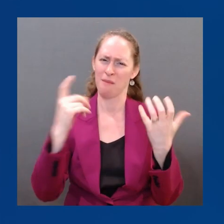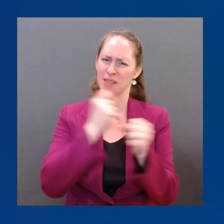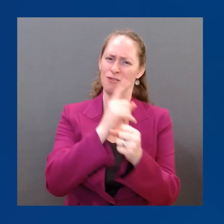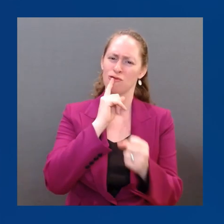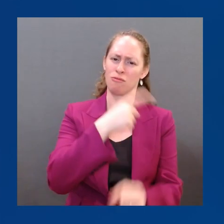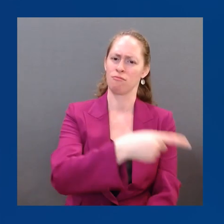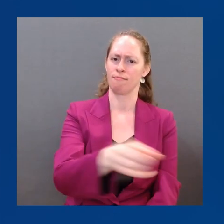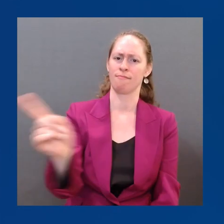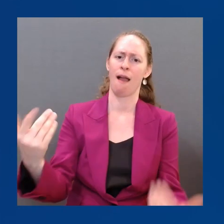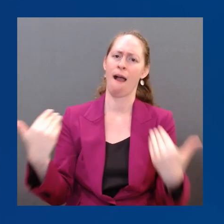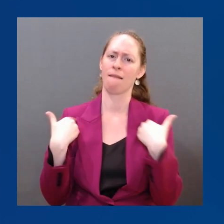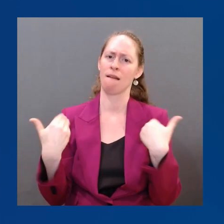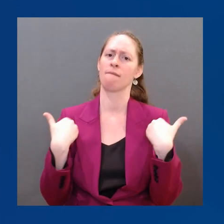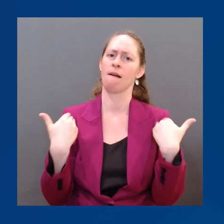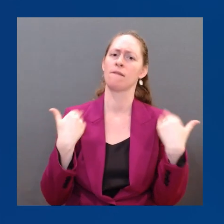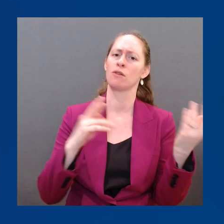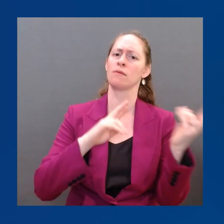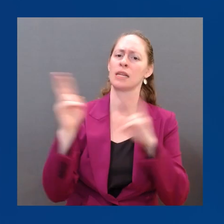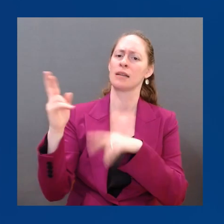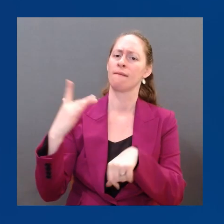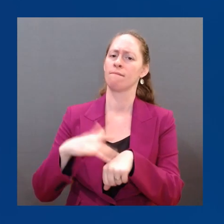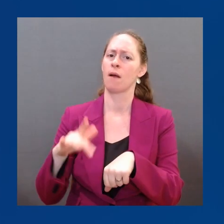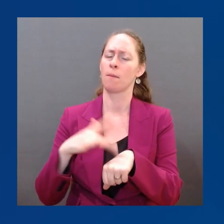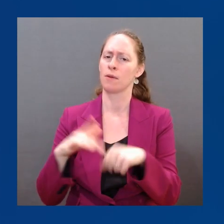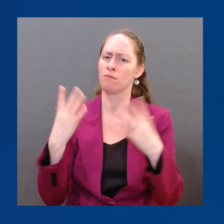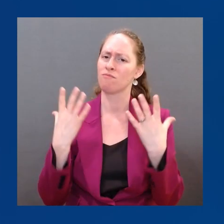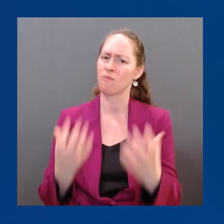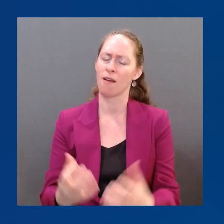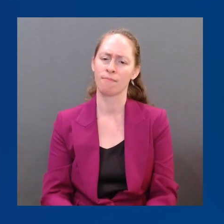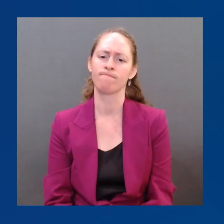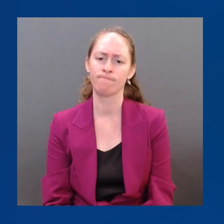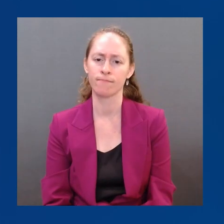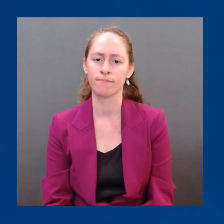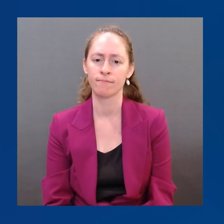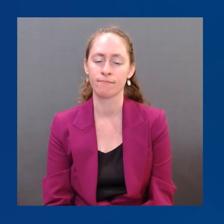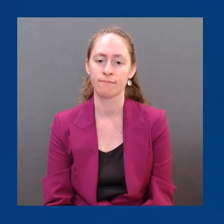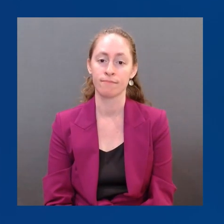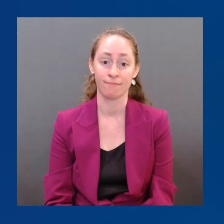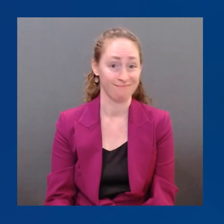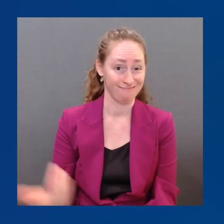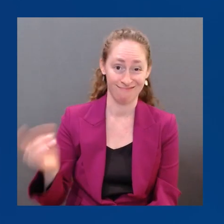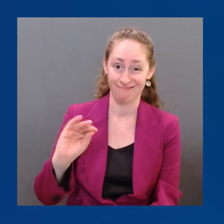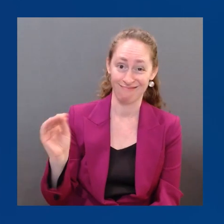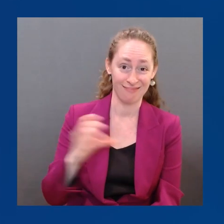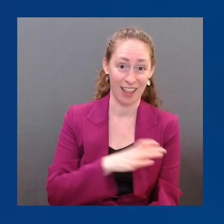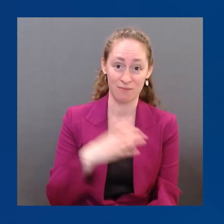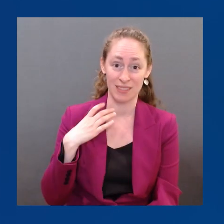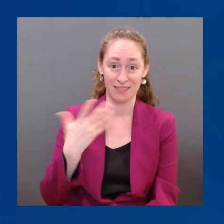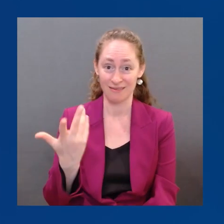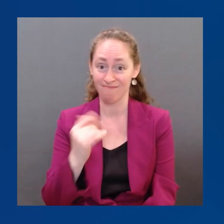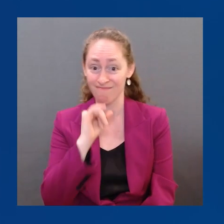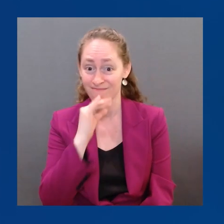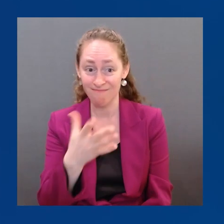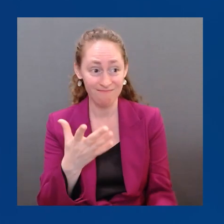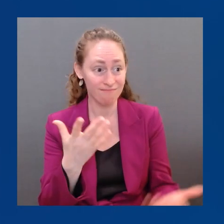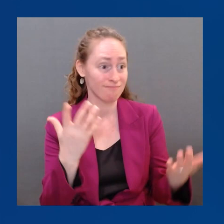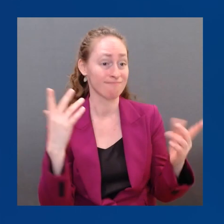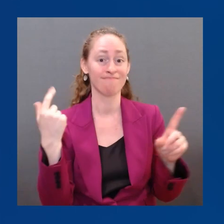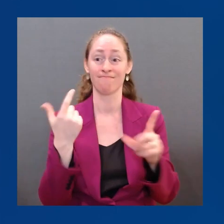And what -- if we don't get more resources from Congress, what we will find in the fall and winter is we will find a period of time where Americans can look around